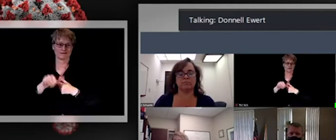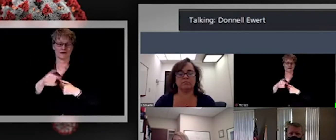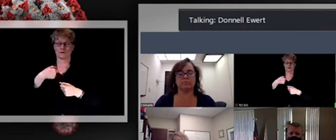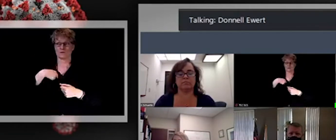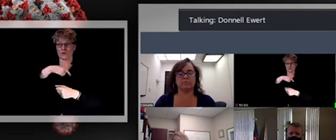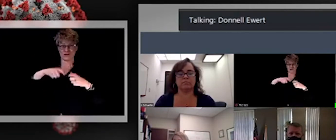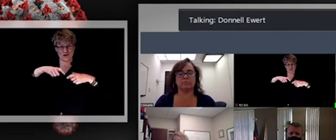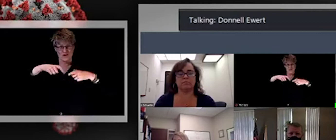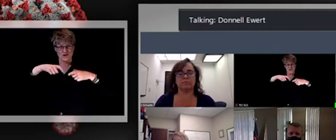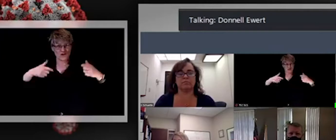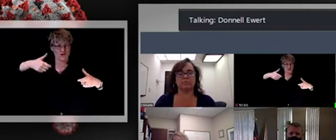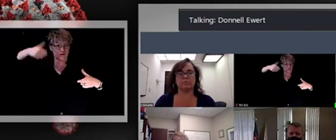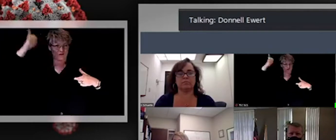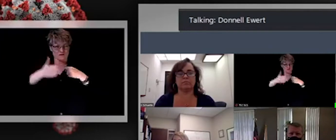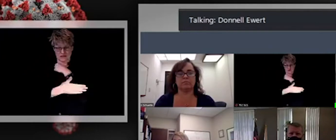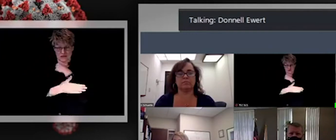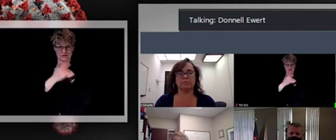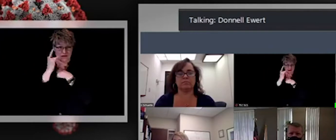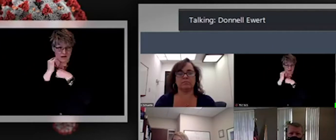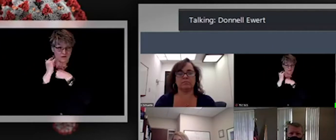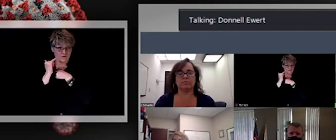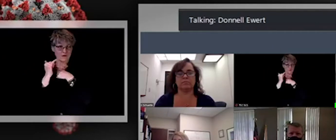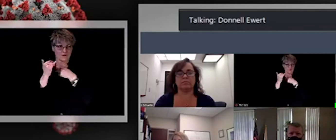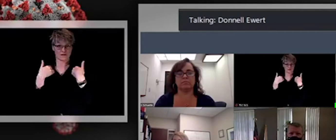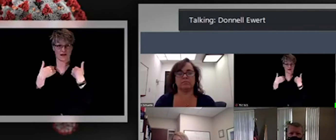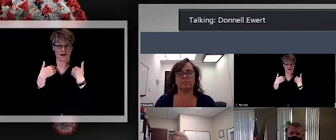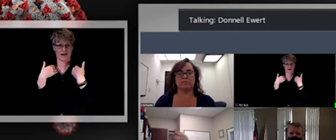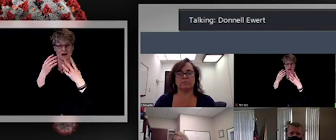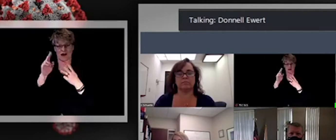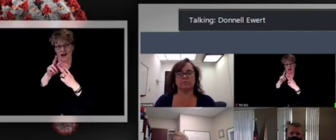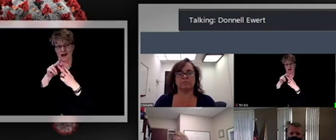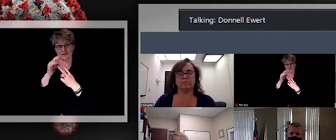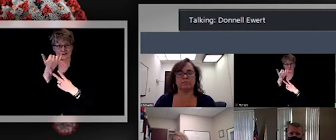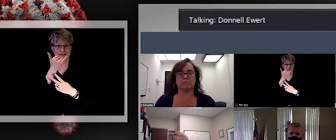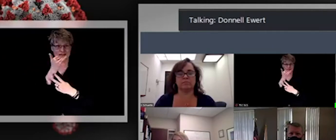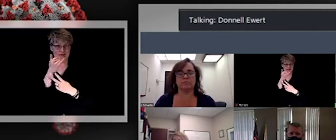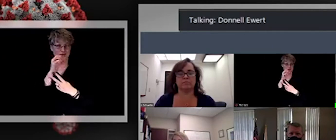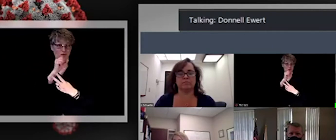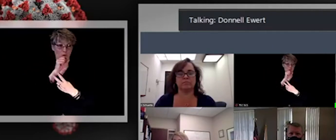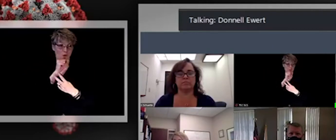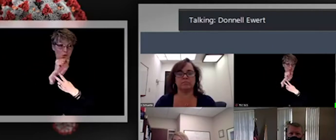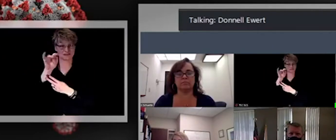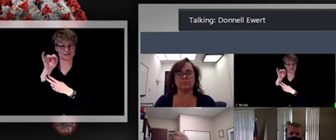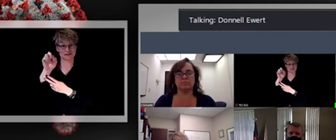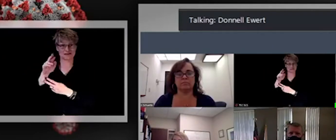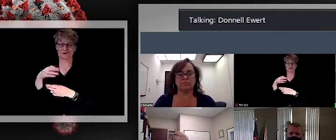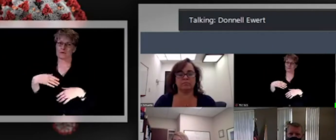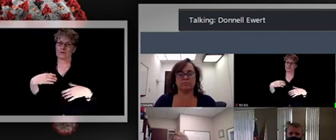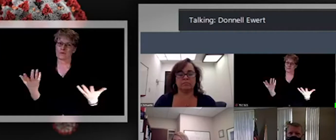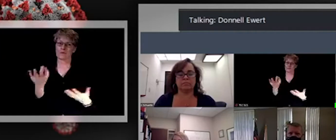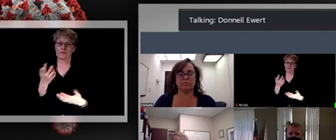that is in yellow or orange, so I think again that's a testimony to the fine work that our